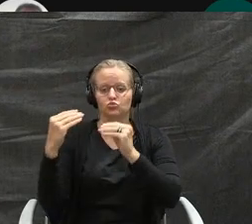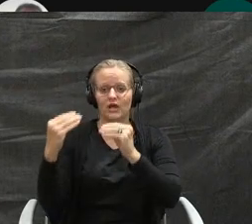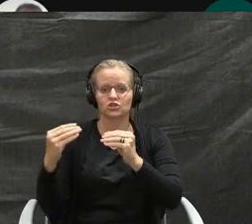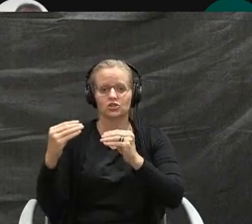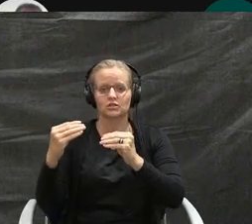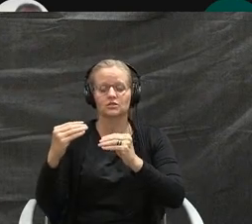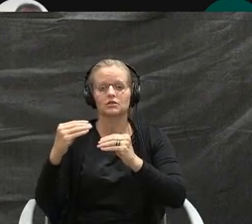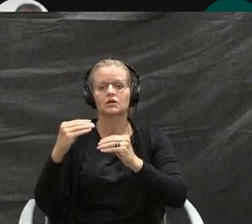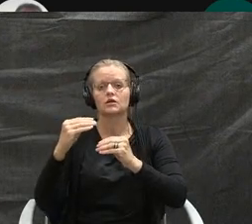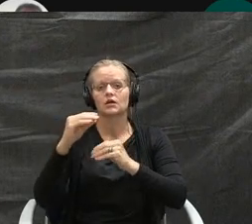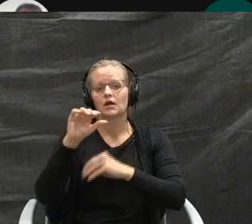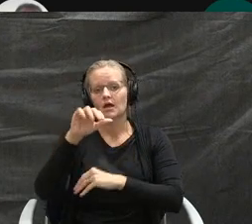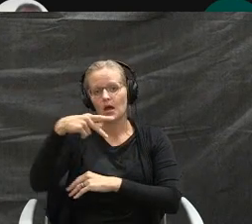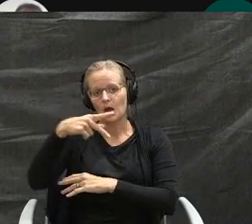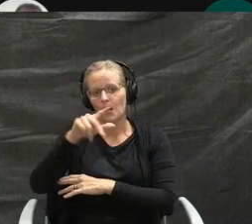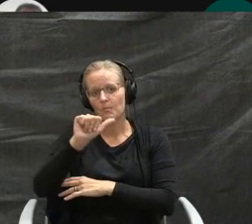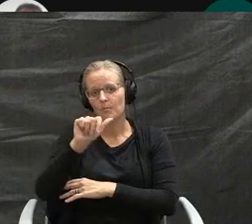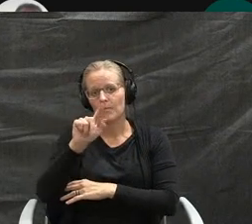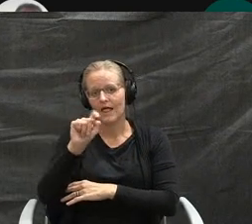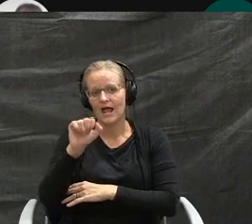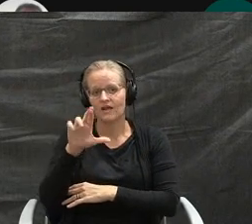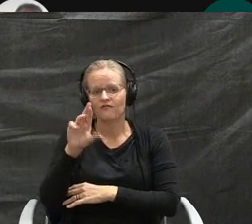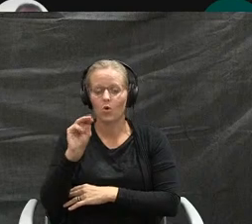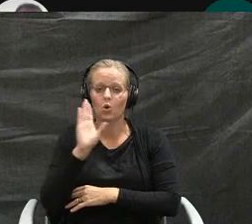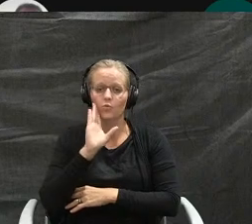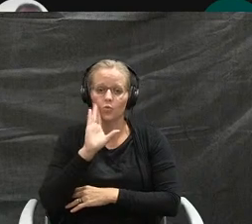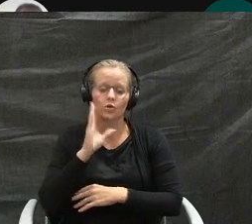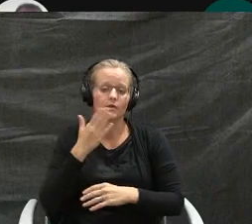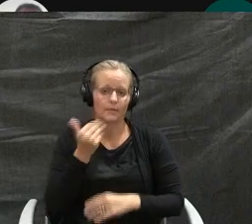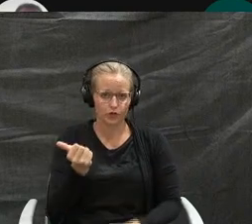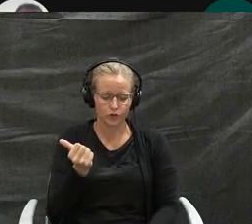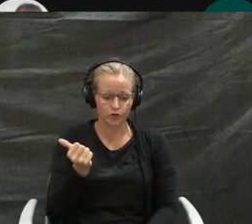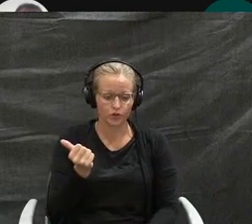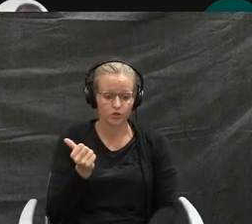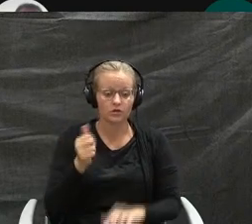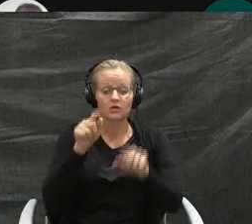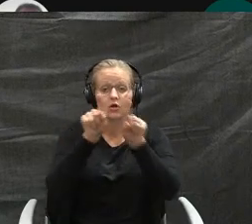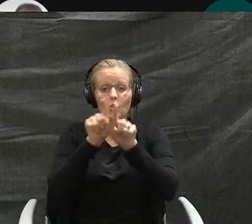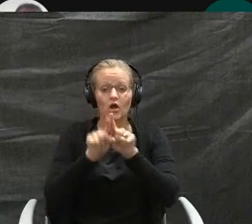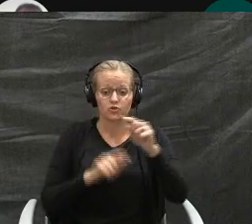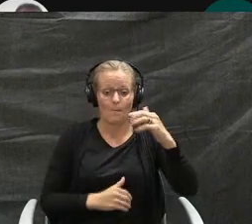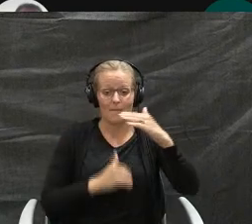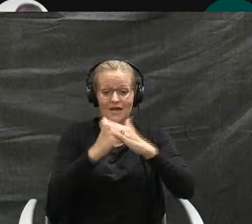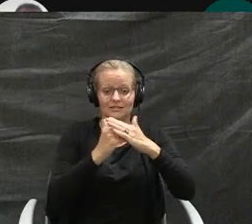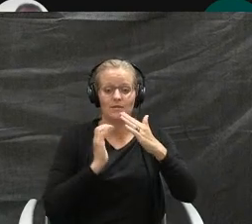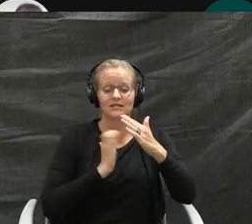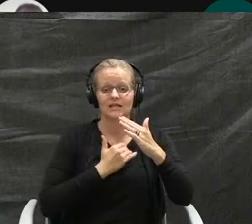important. And we're also maximizing time in schools. Some of the proposals we look through had kids getting out of school